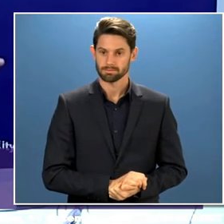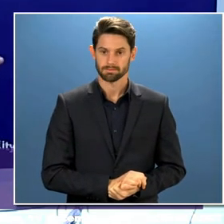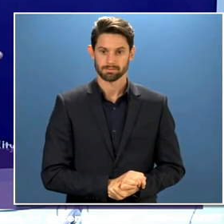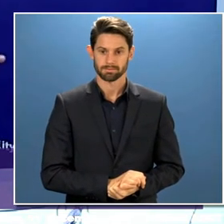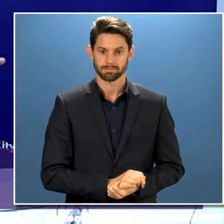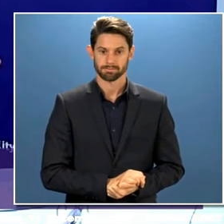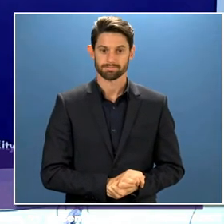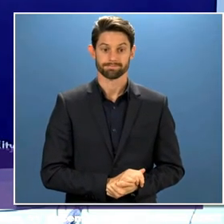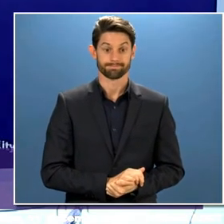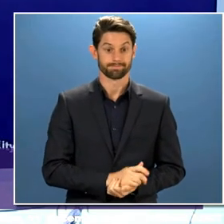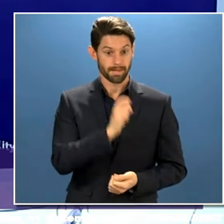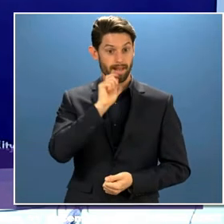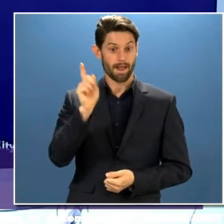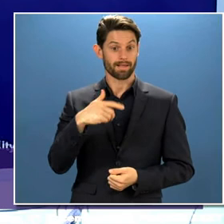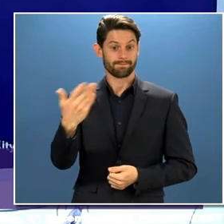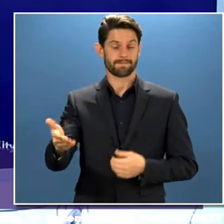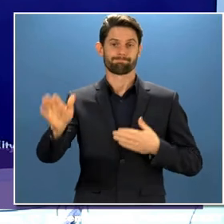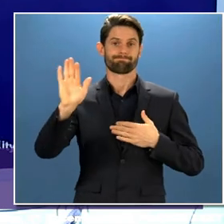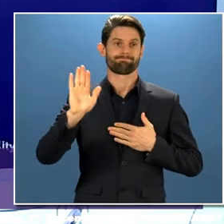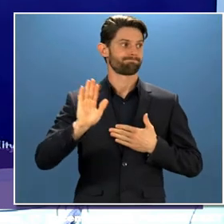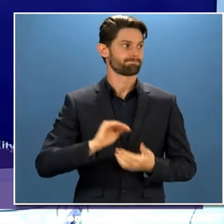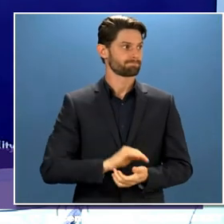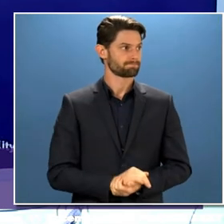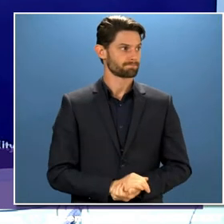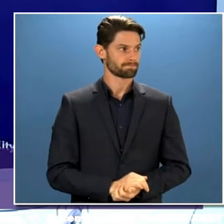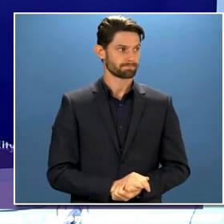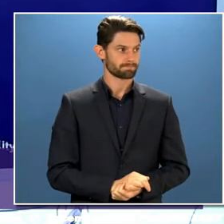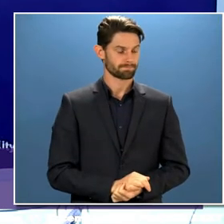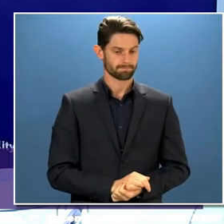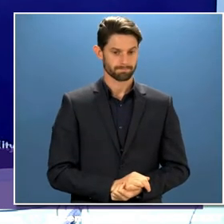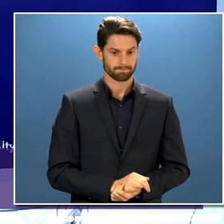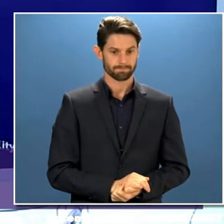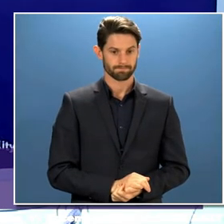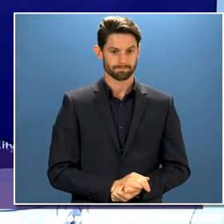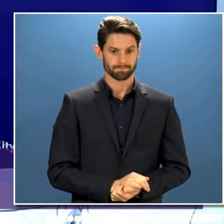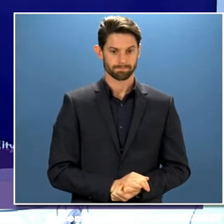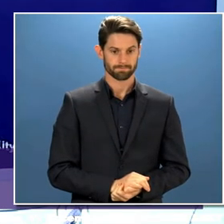who is next to you, and she will administer the affirmation to you. Hello.